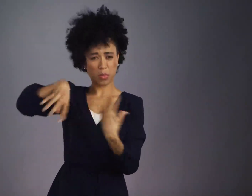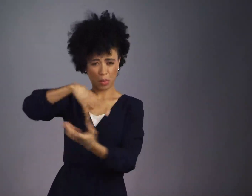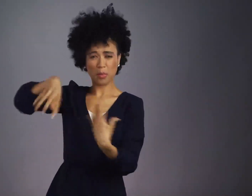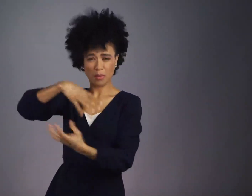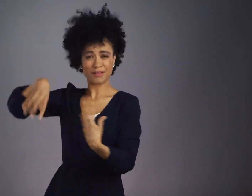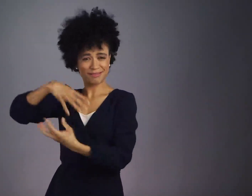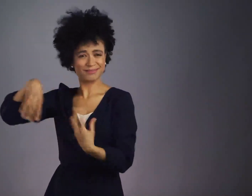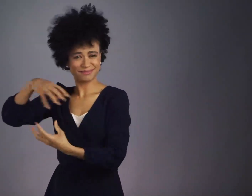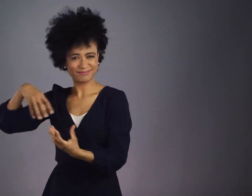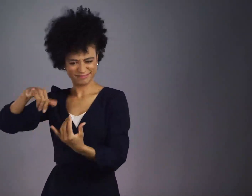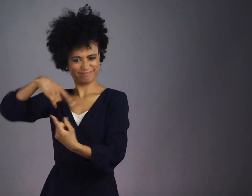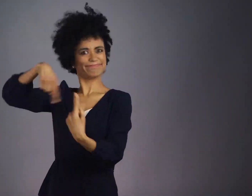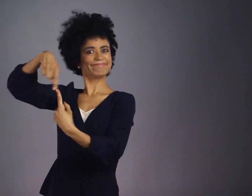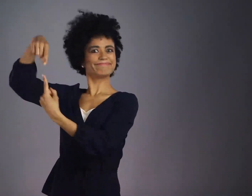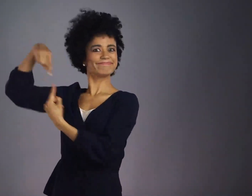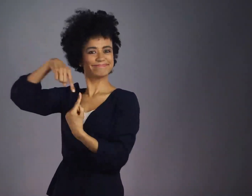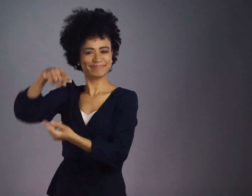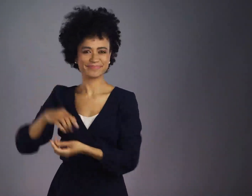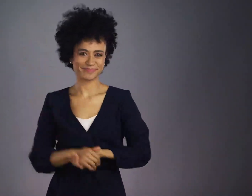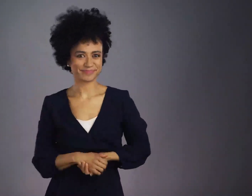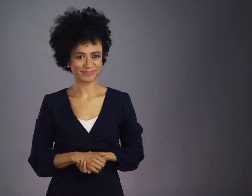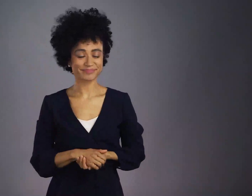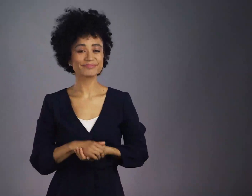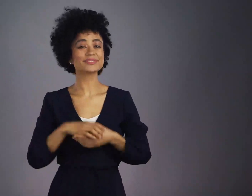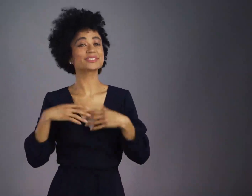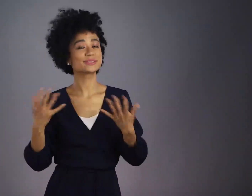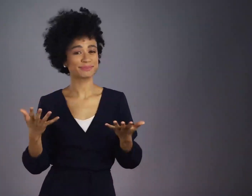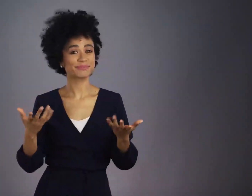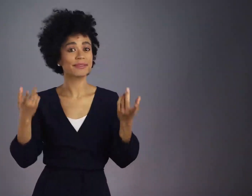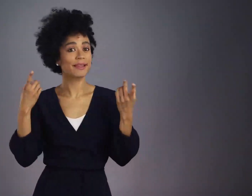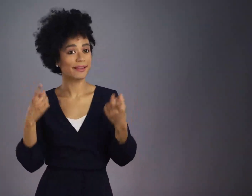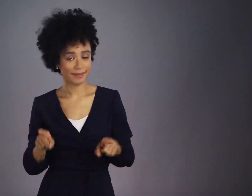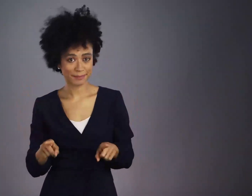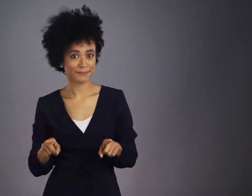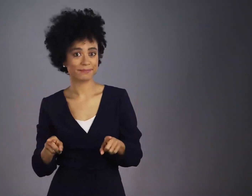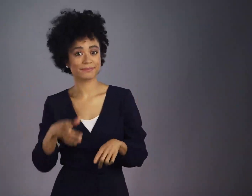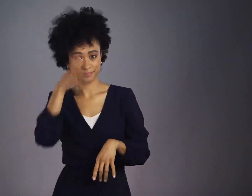Selﬁsh and inconsiderate habits have kept the home in turmoil.